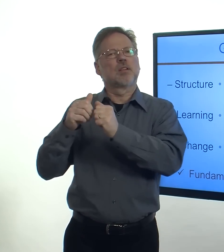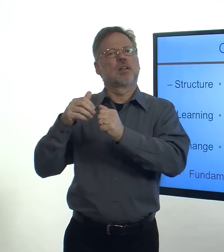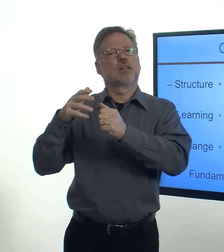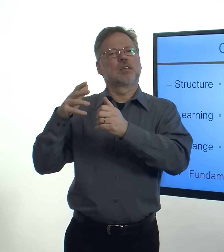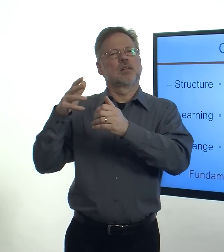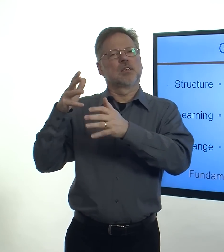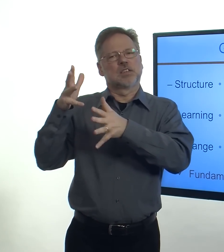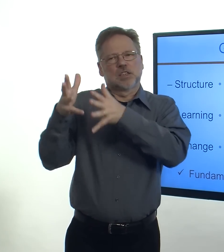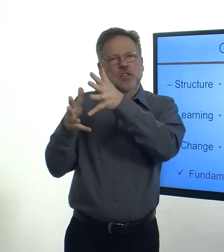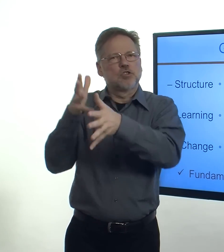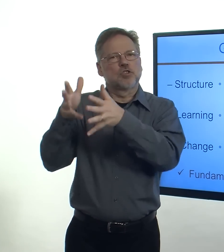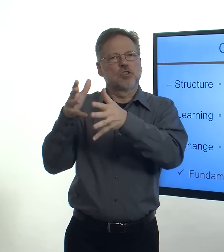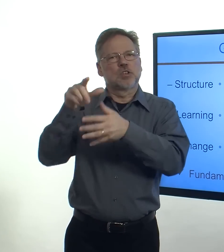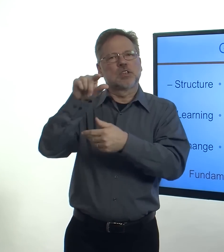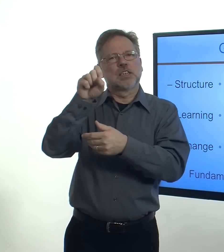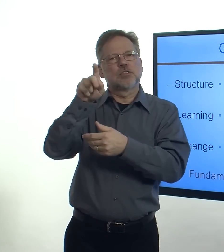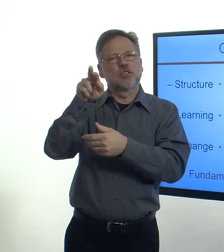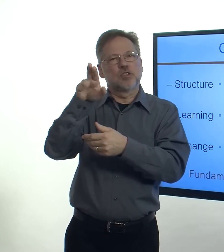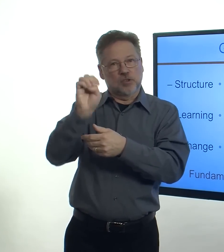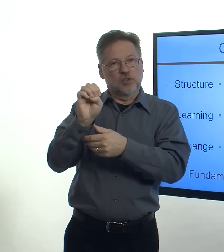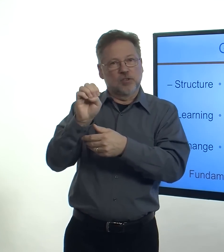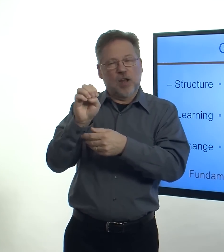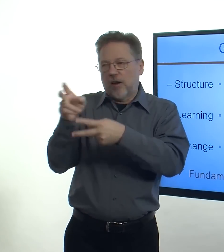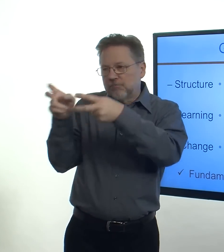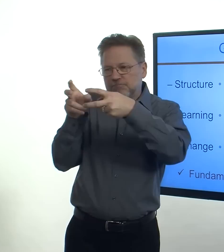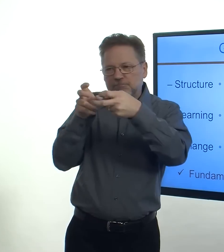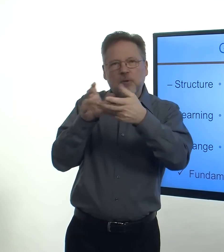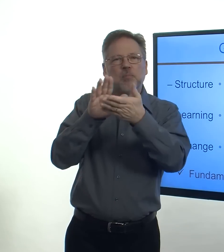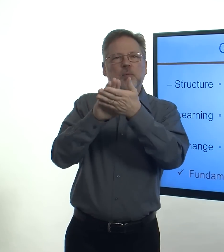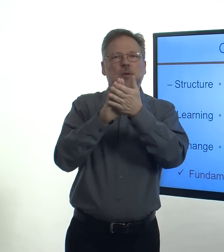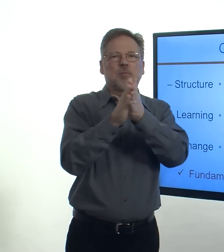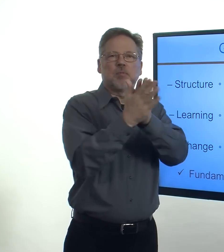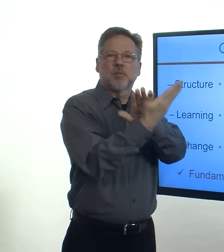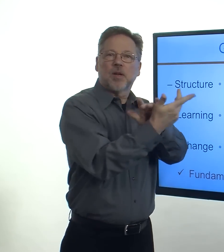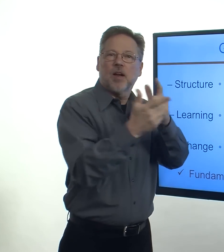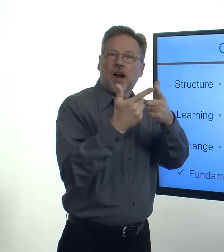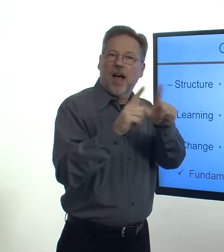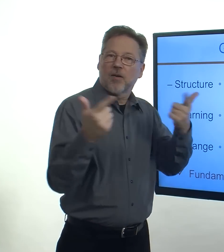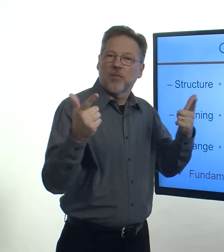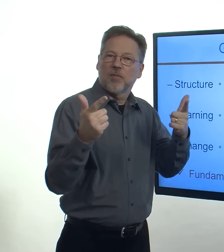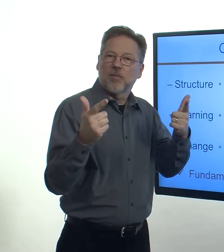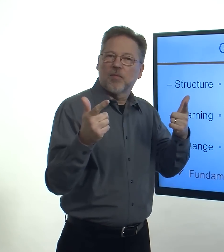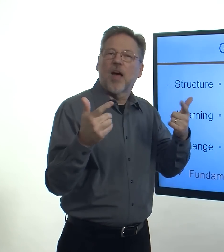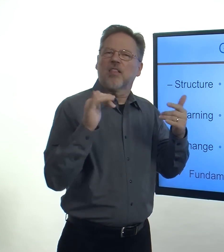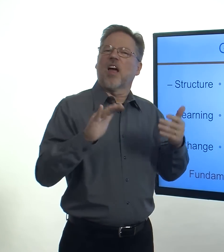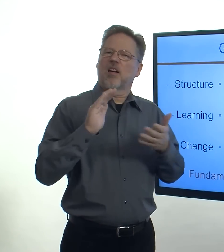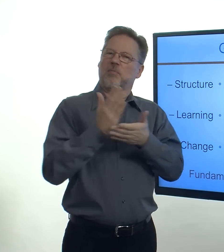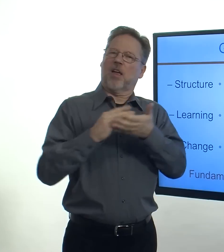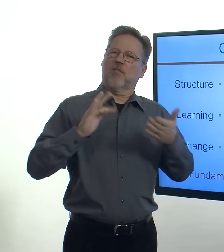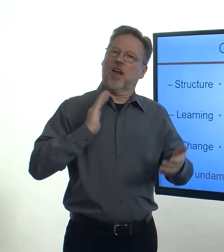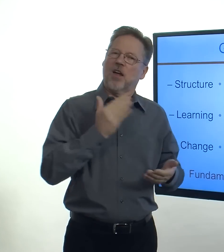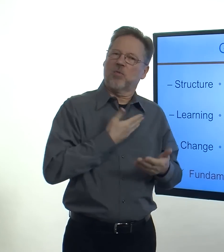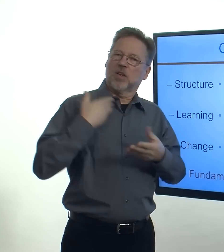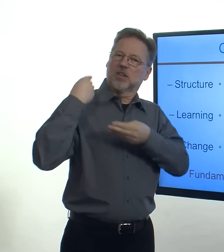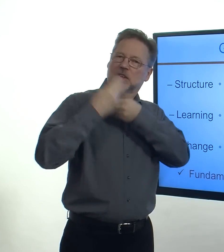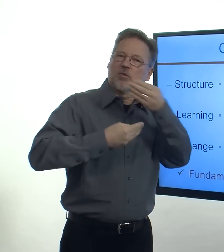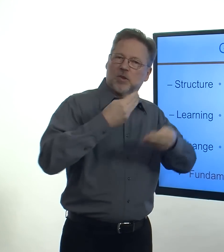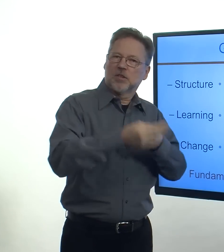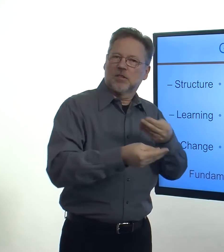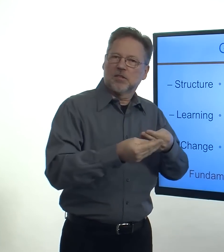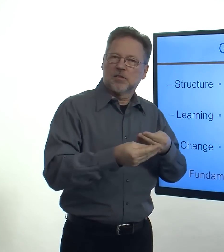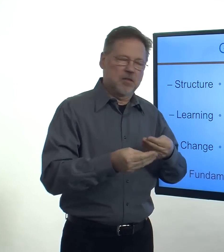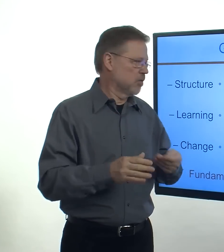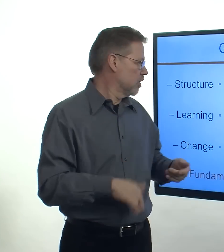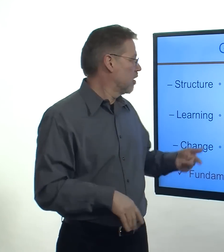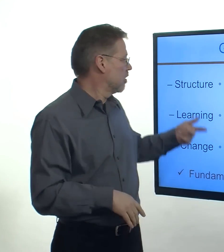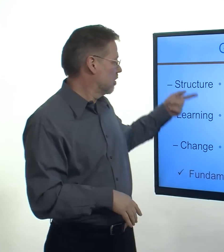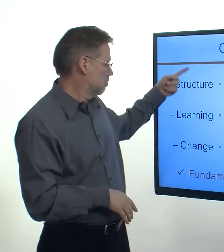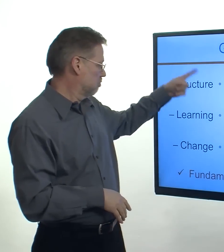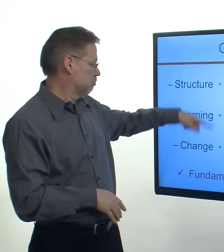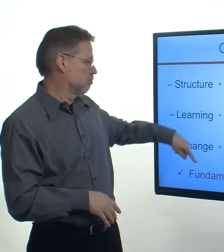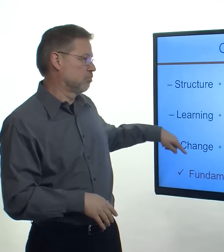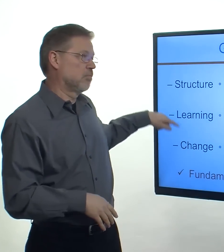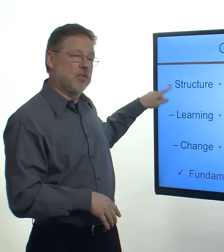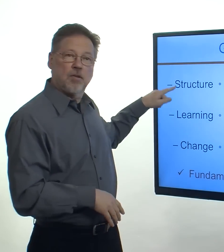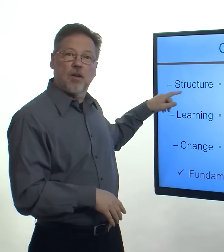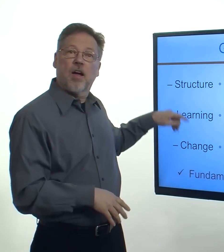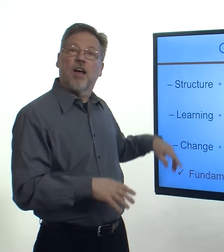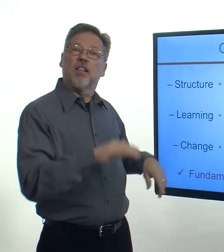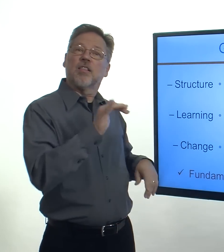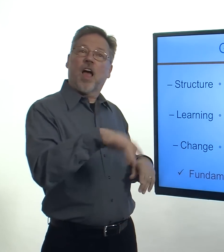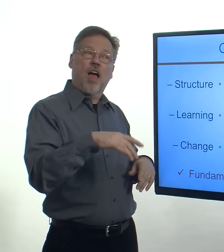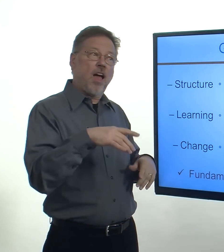closely linked to gesture and evolved into language. This is part of our heritage. The